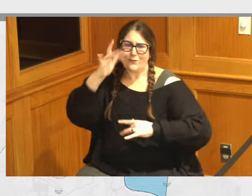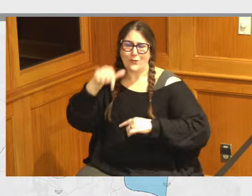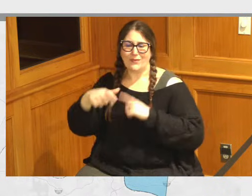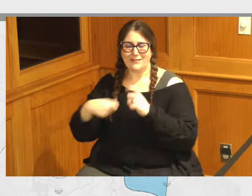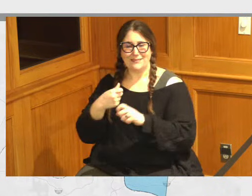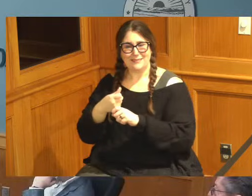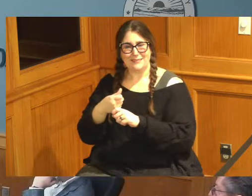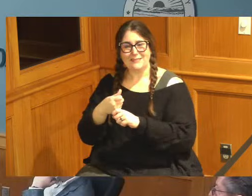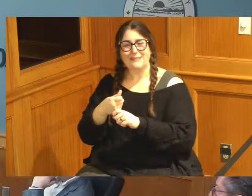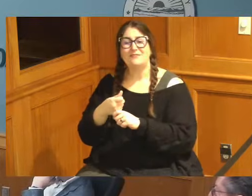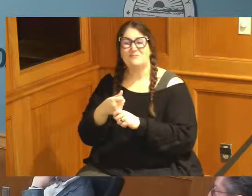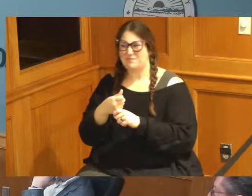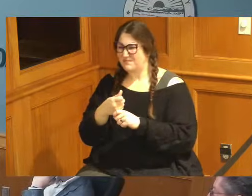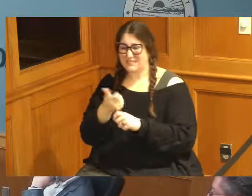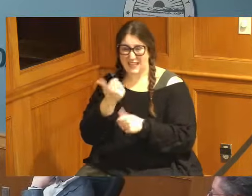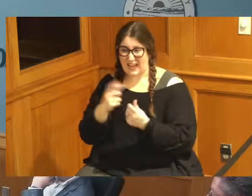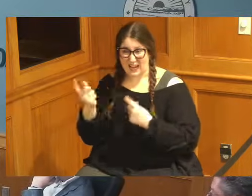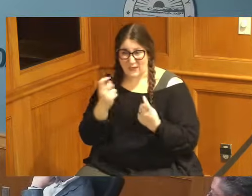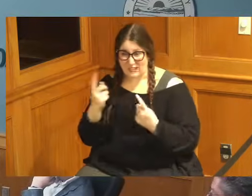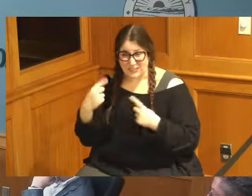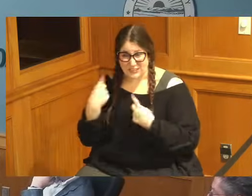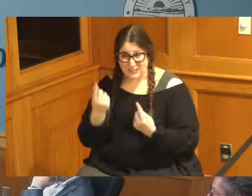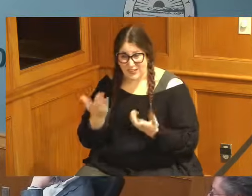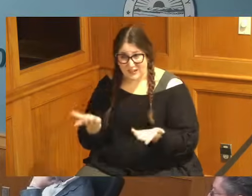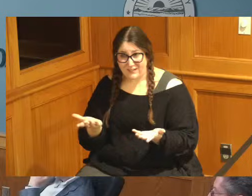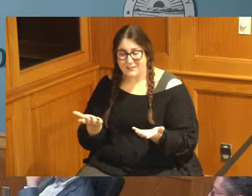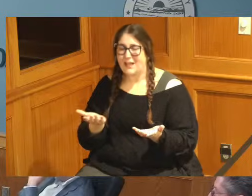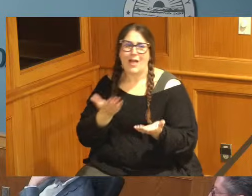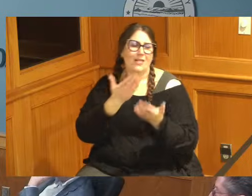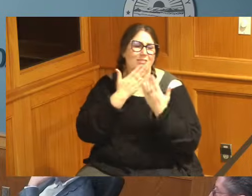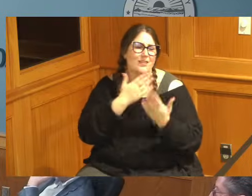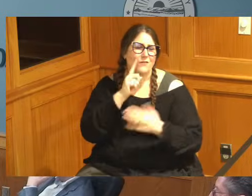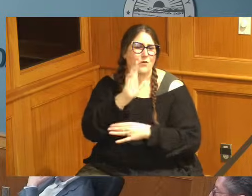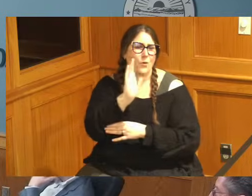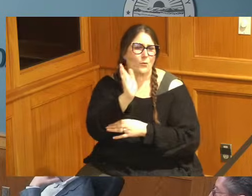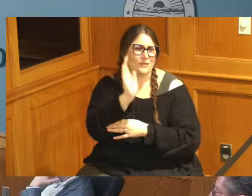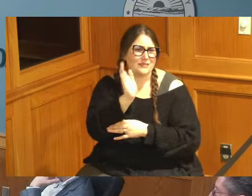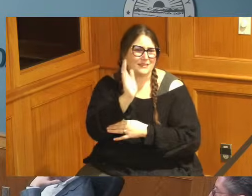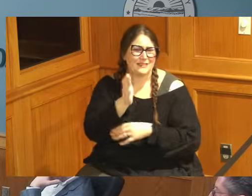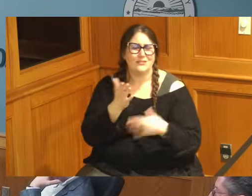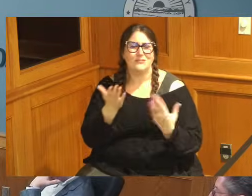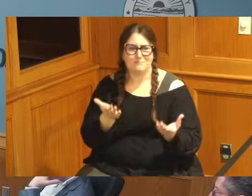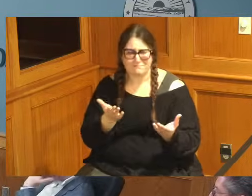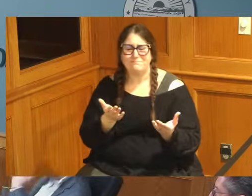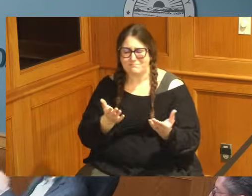additional questions you guys might have. Thank you so much. Thank you for your presentation. I'm